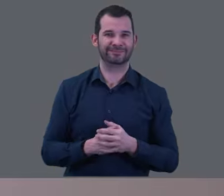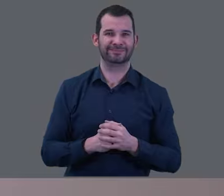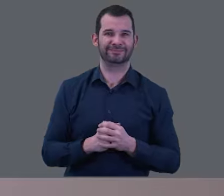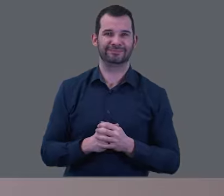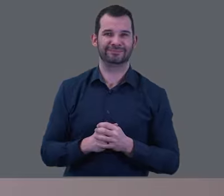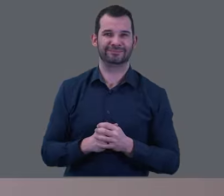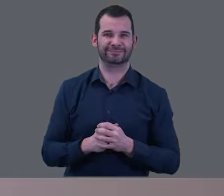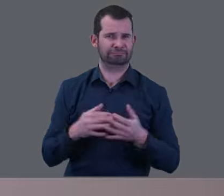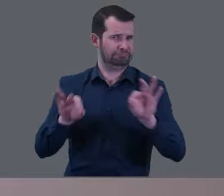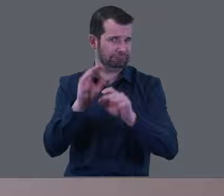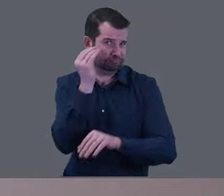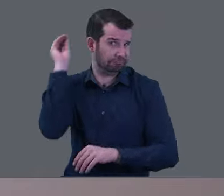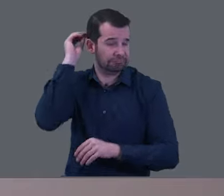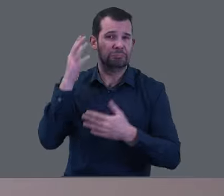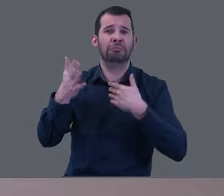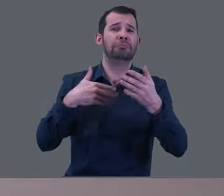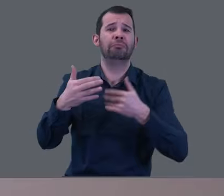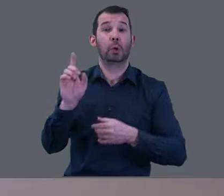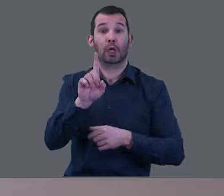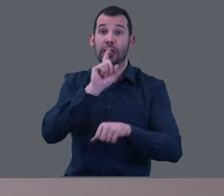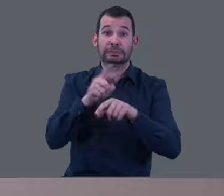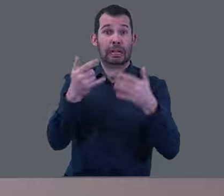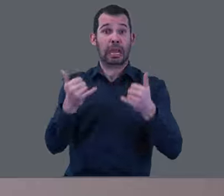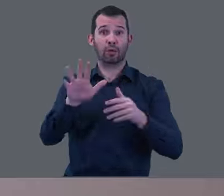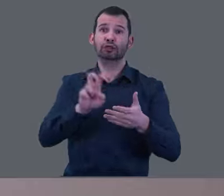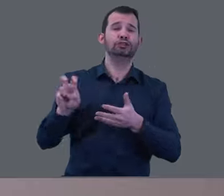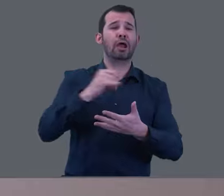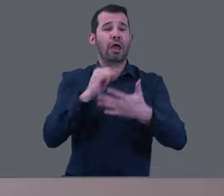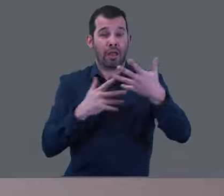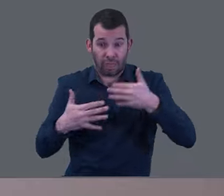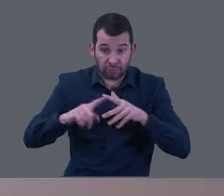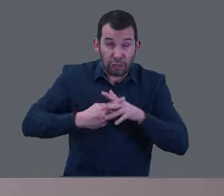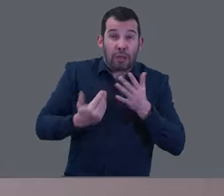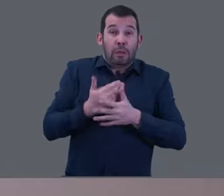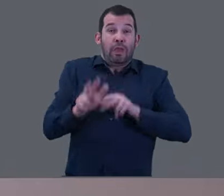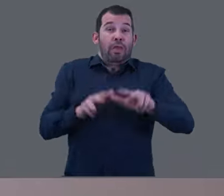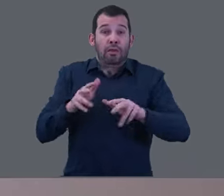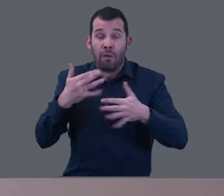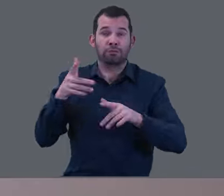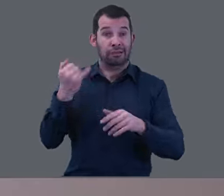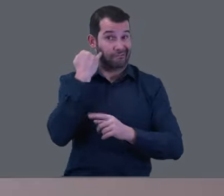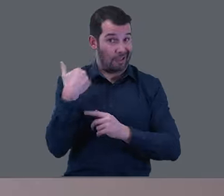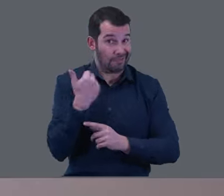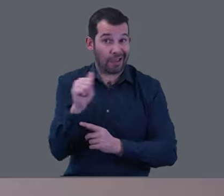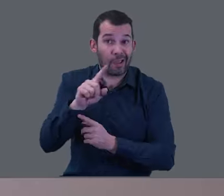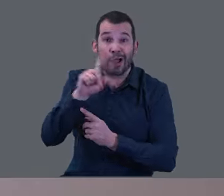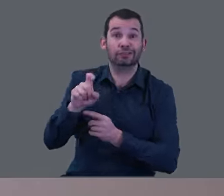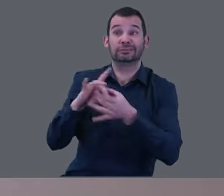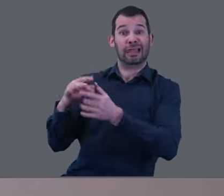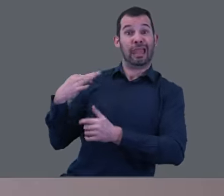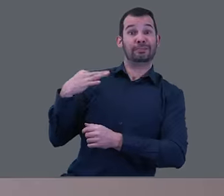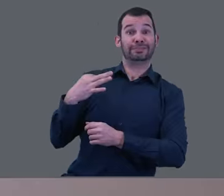Keep in mind that no matter where you are in your journey, if you have a question about an application, a funding opportunity